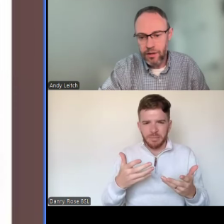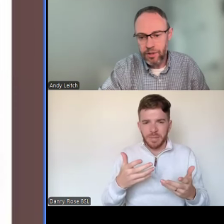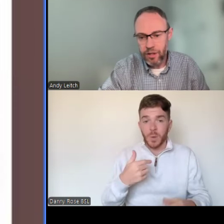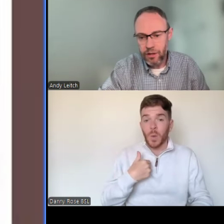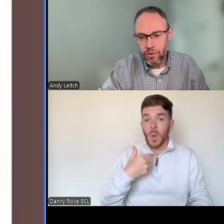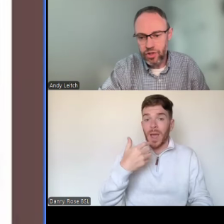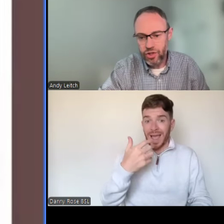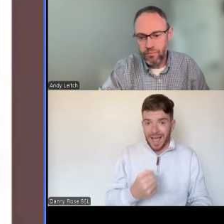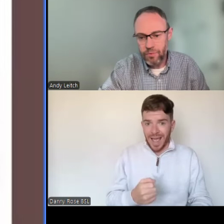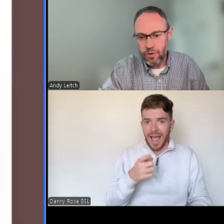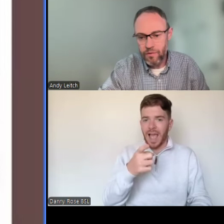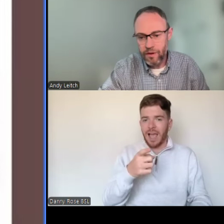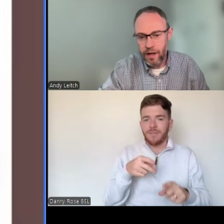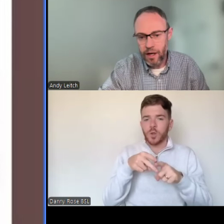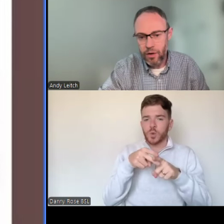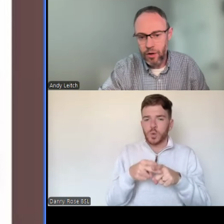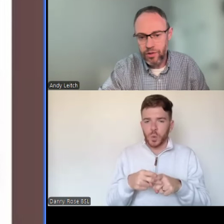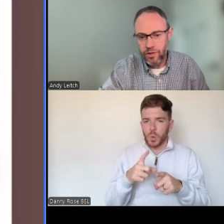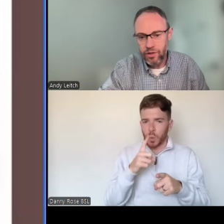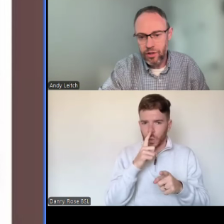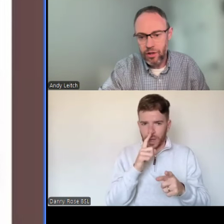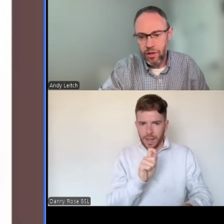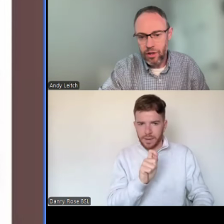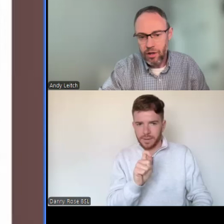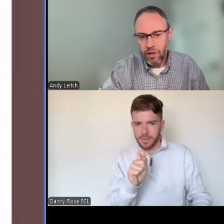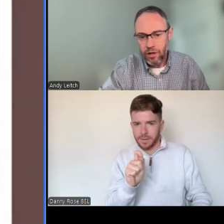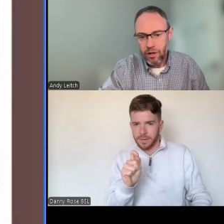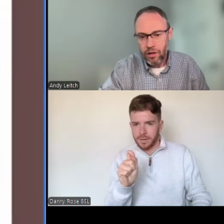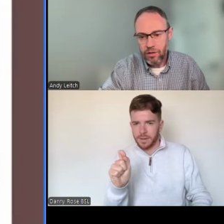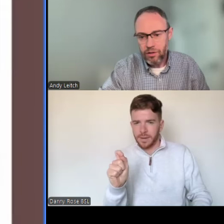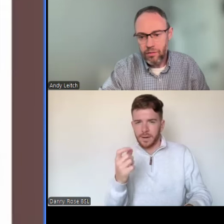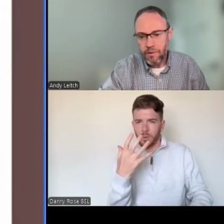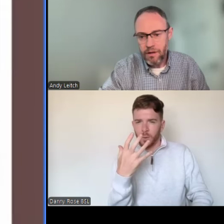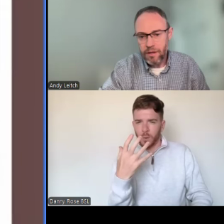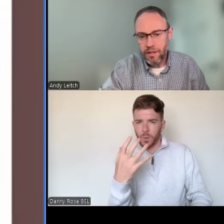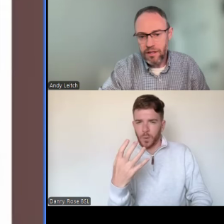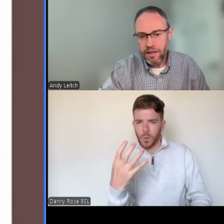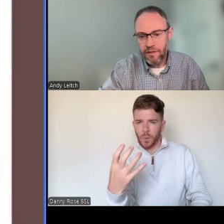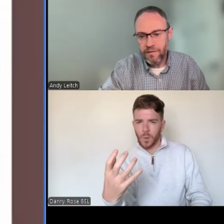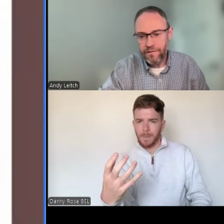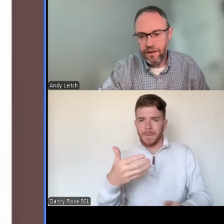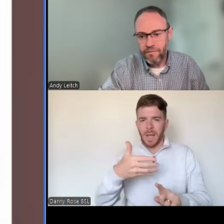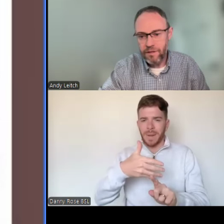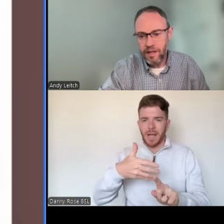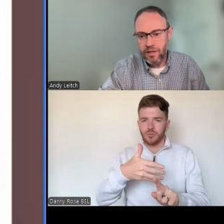I'm just going to move that across to maybe 75%